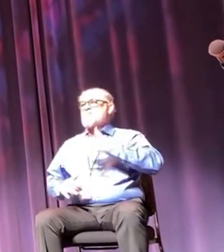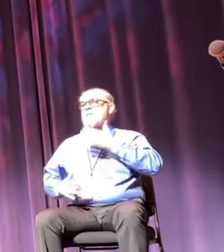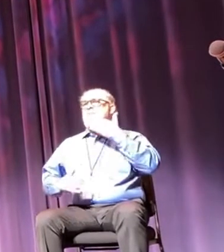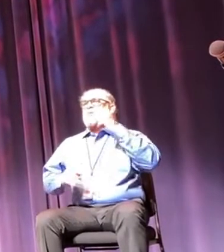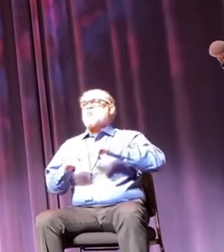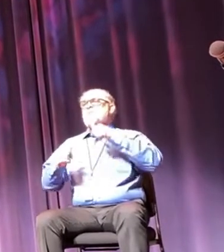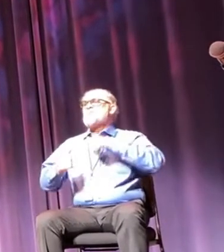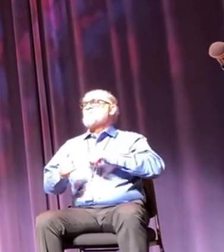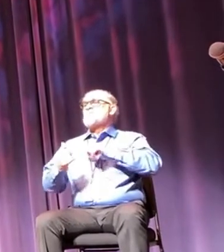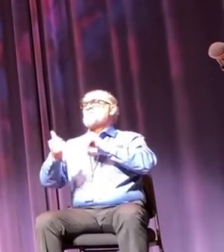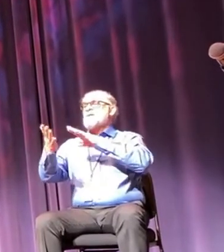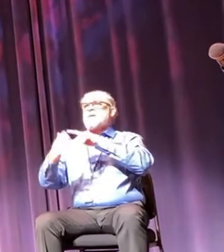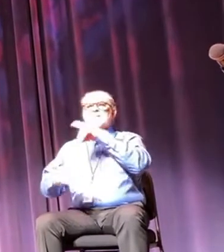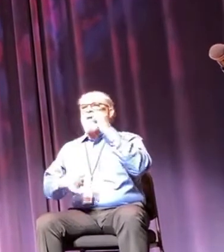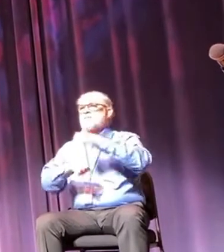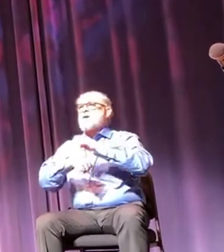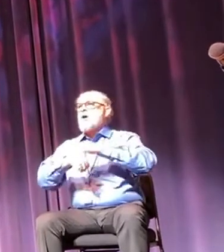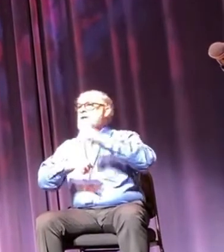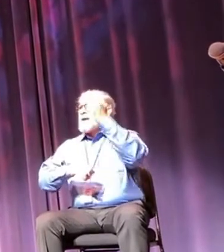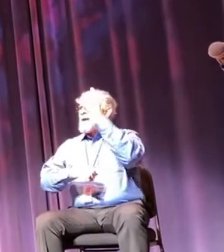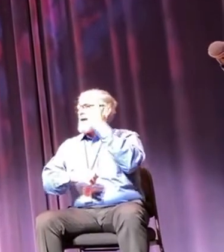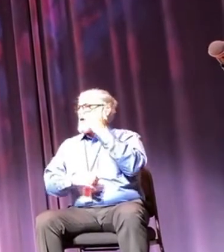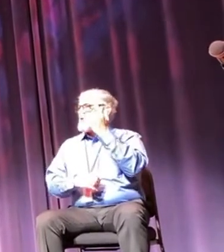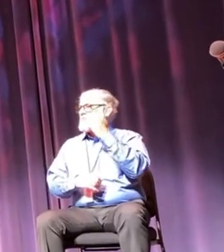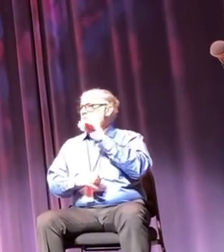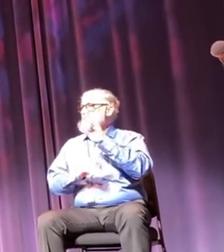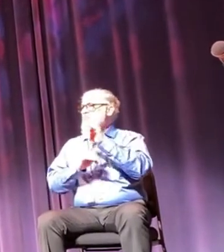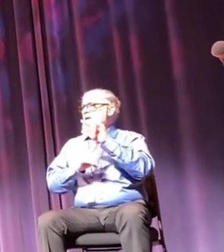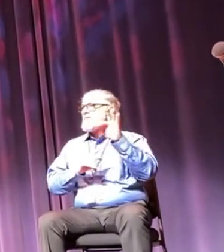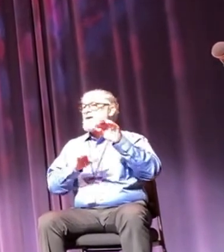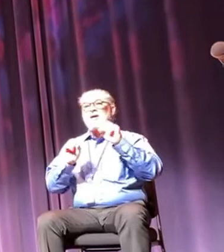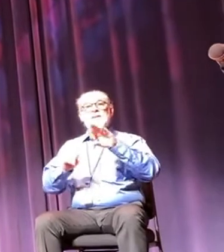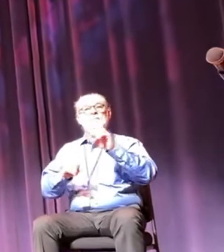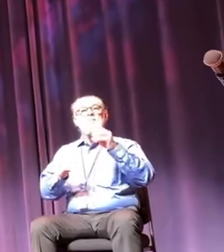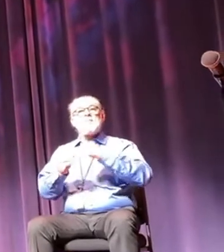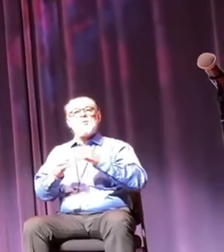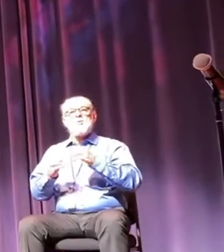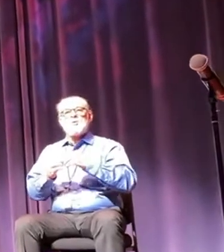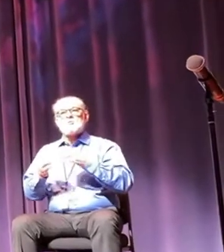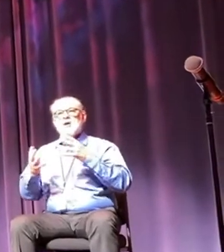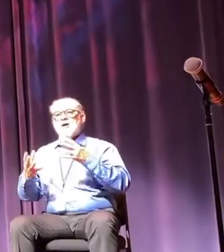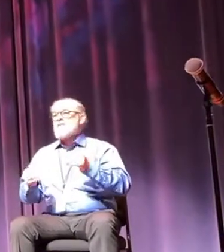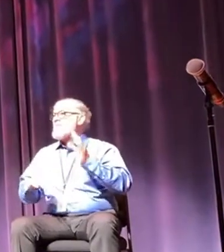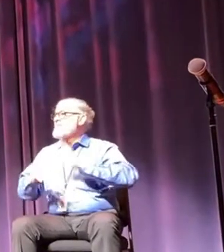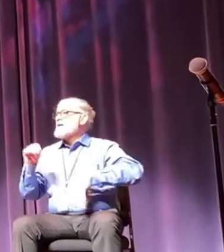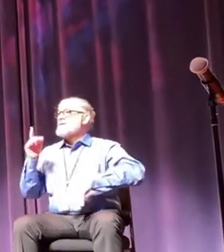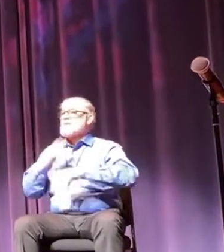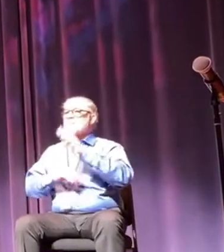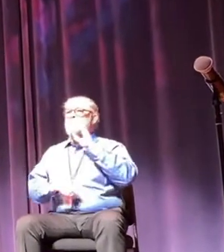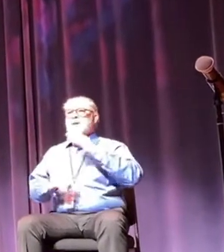to face flat rocks on California bluff. Could be more solace than frowns of blood family.